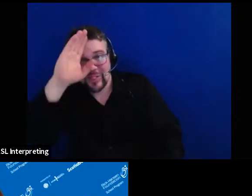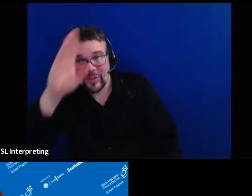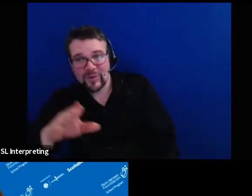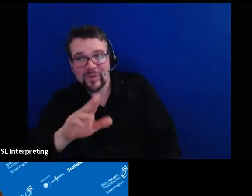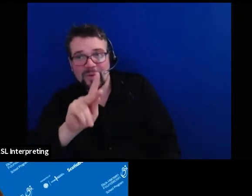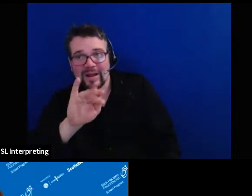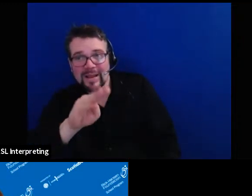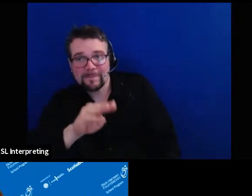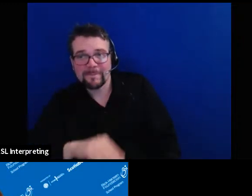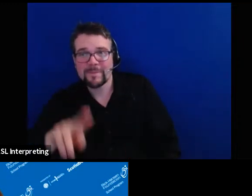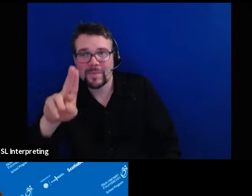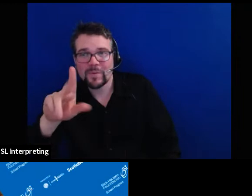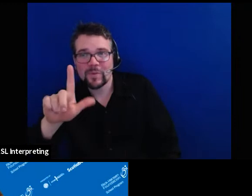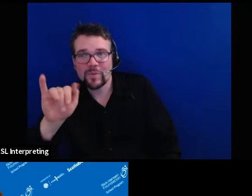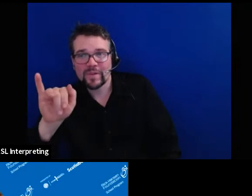NICE TO HEAR THAT YOU'RE WATCHING.